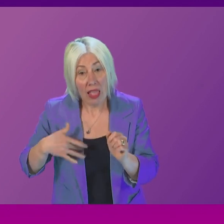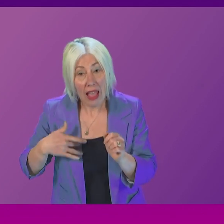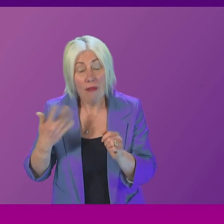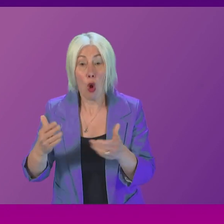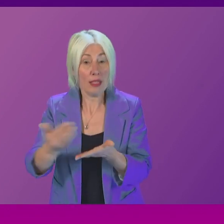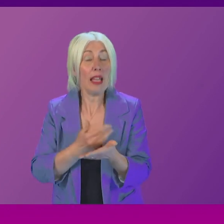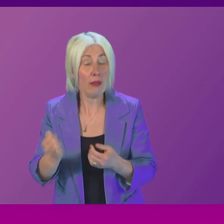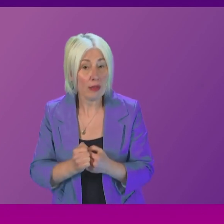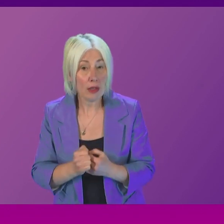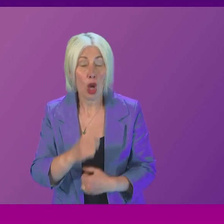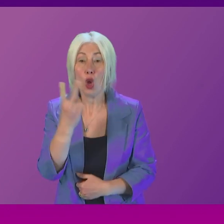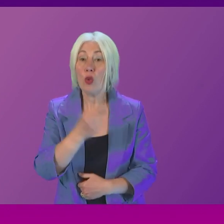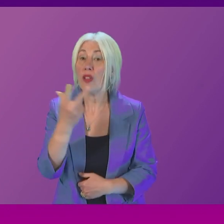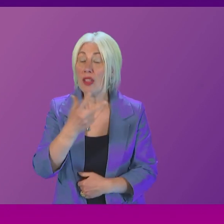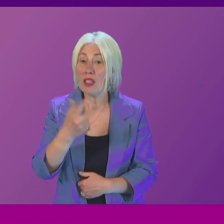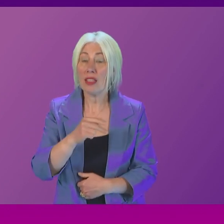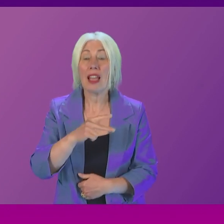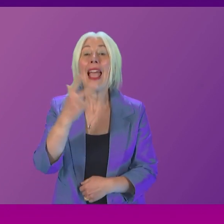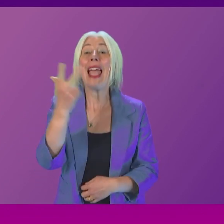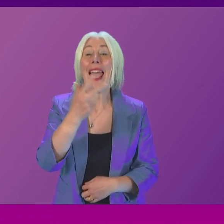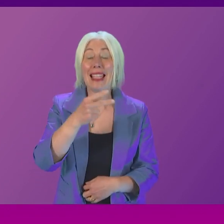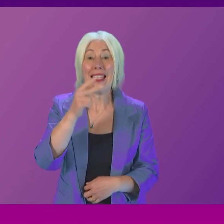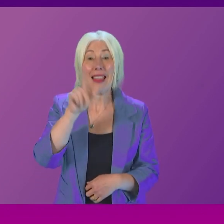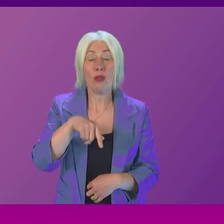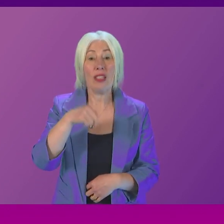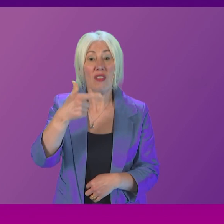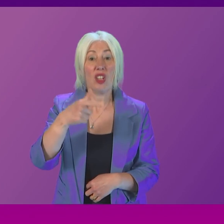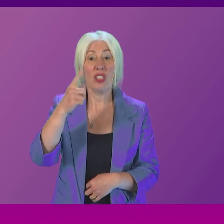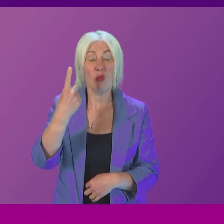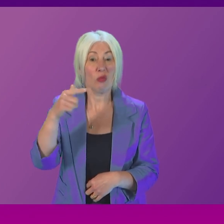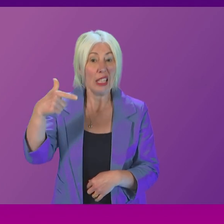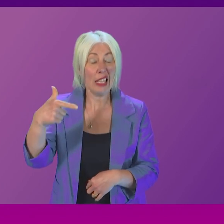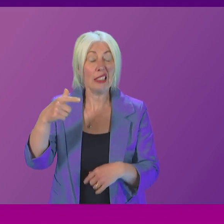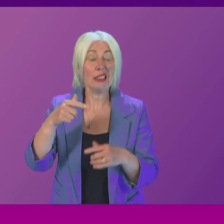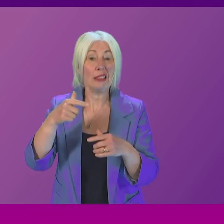In 2017, 7,868 Scots died while on an NHS waiting list.